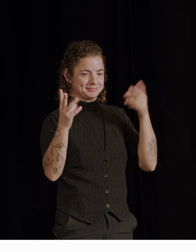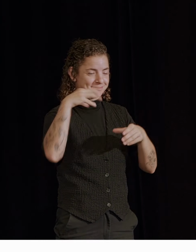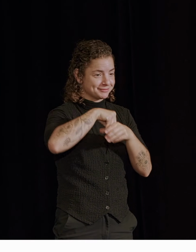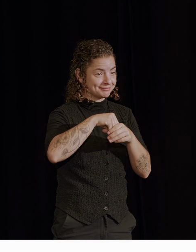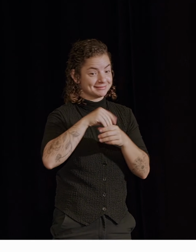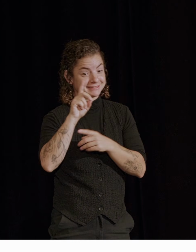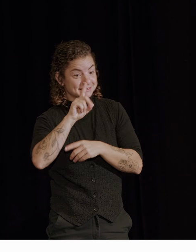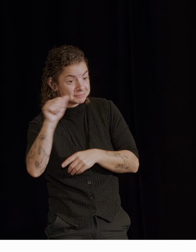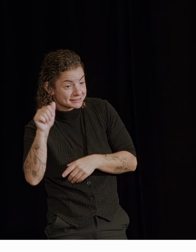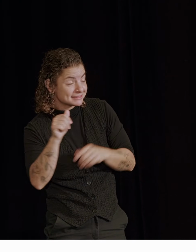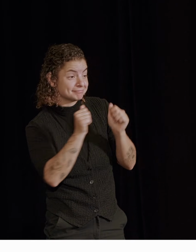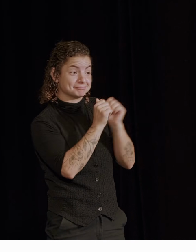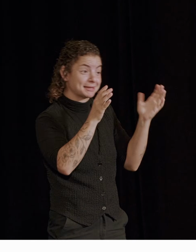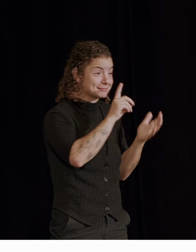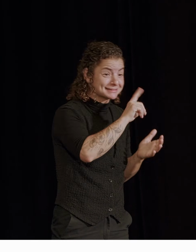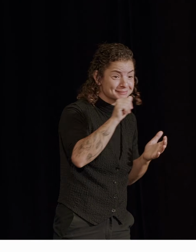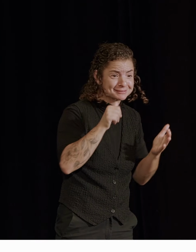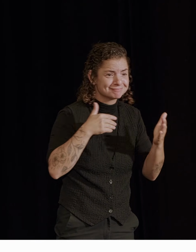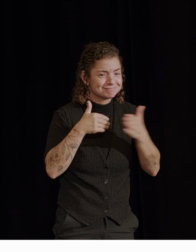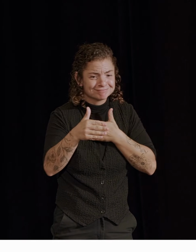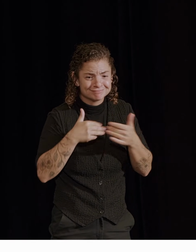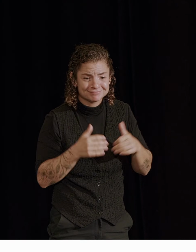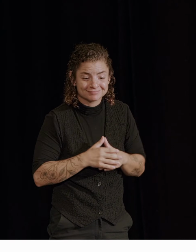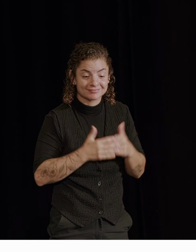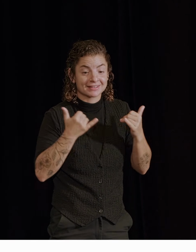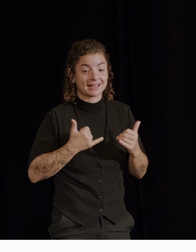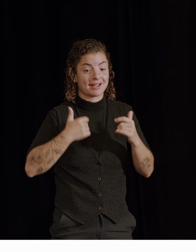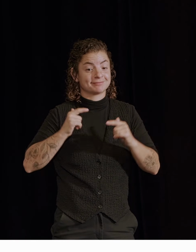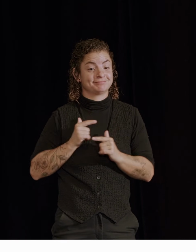I'm now gonna hand it off to Mark, who's gonna talk about a little bit more detail on some of